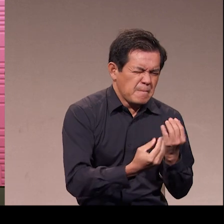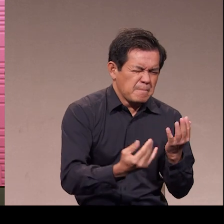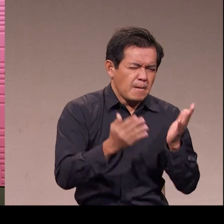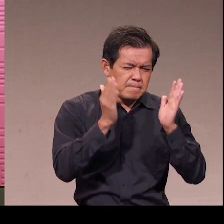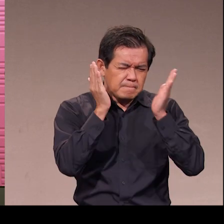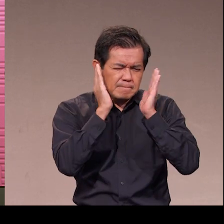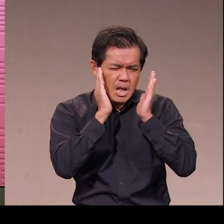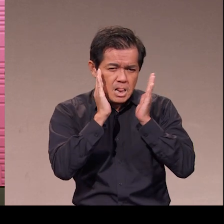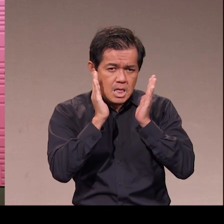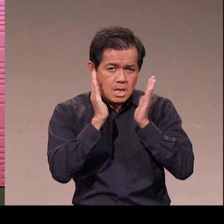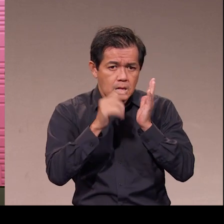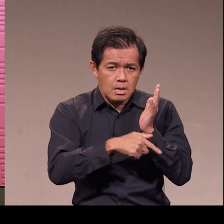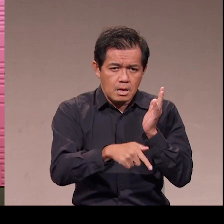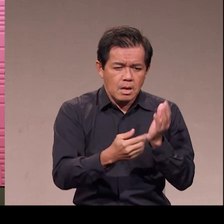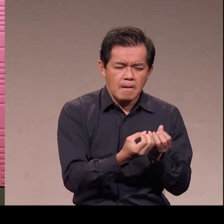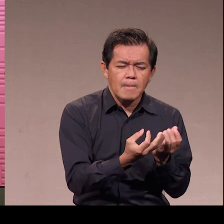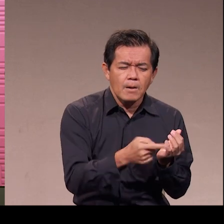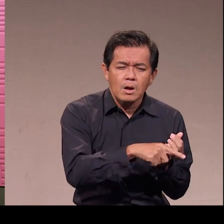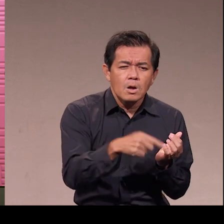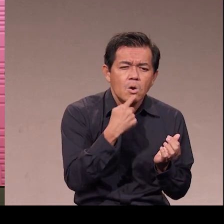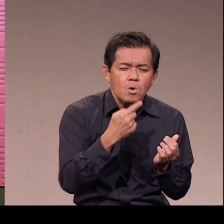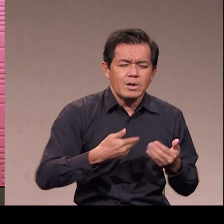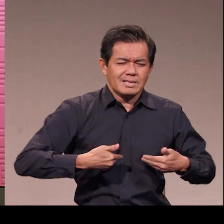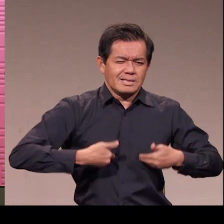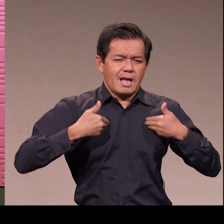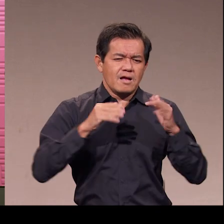Many are young Malay families with marital and financial problems.